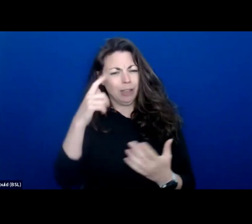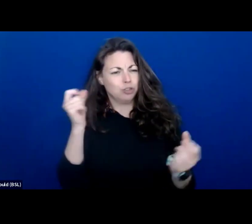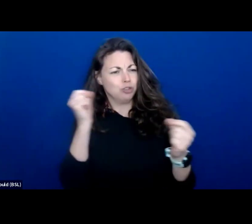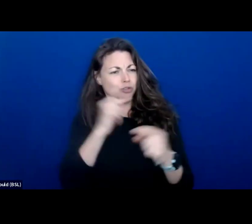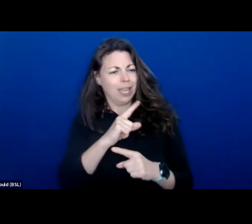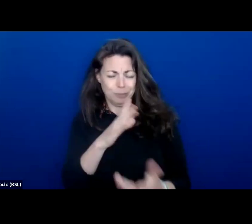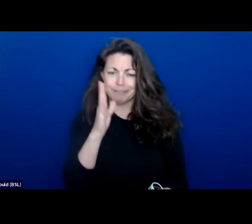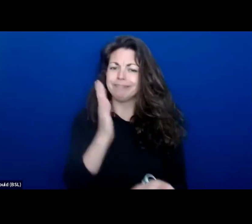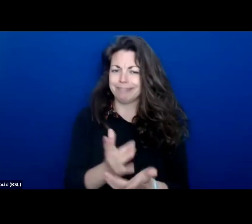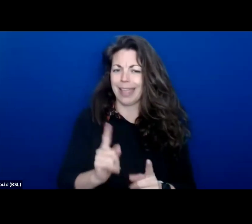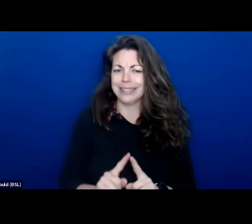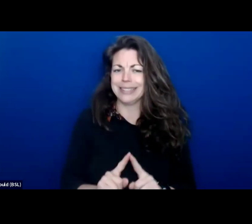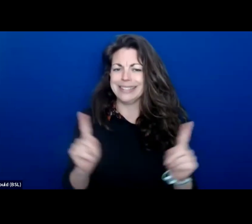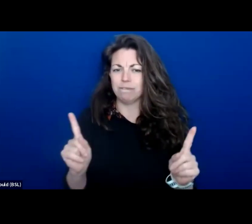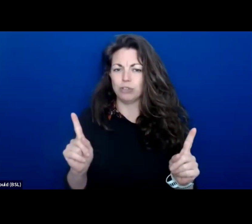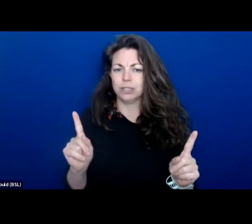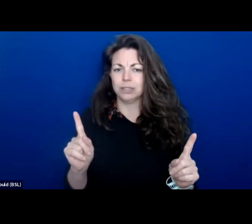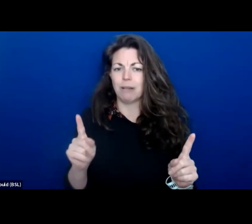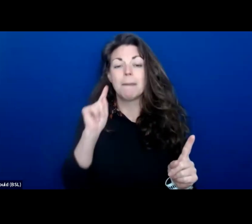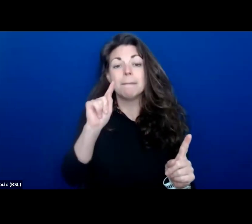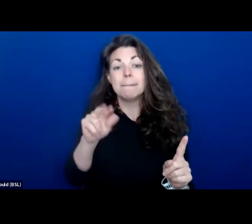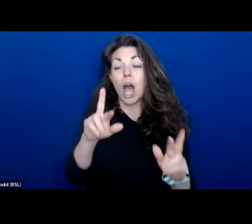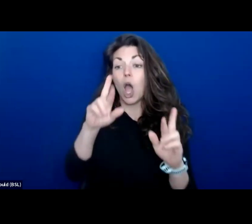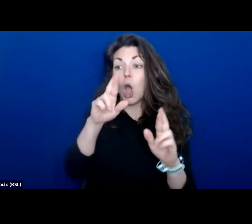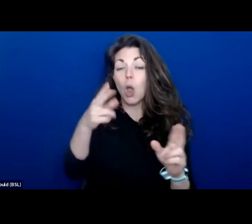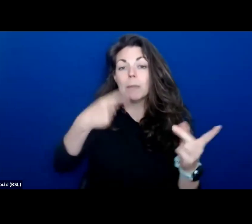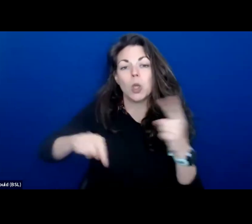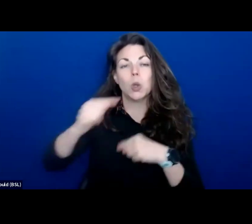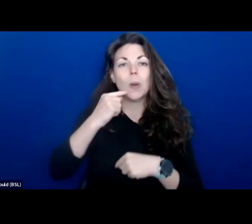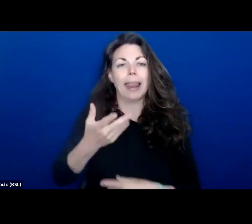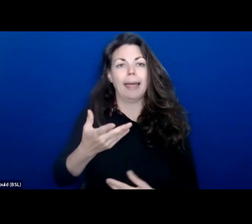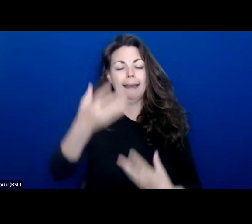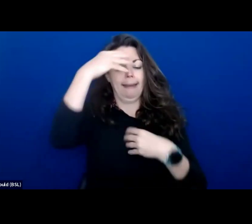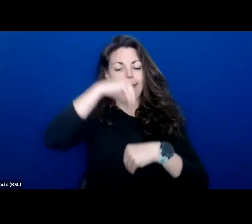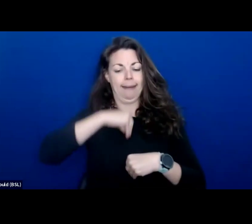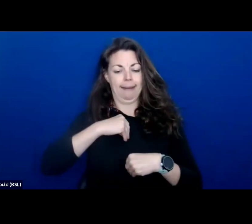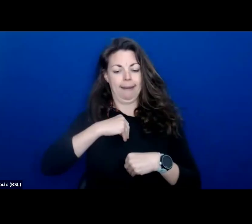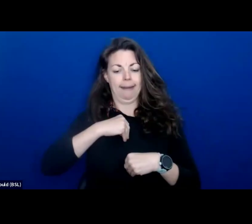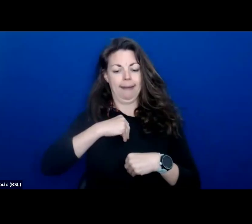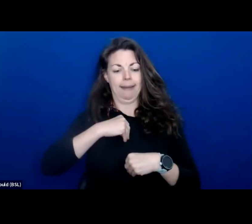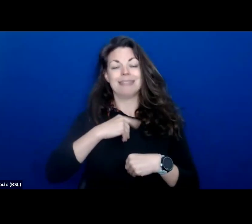And what I hope that you take away from it is is that there is no one-size-fits-all